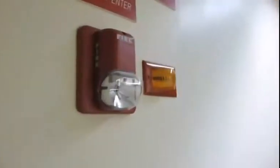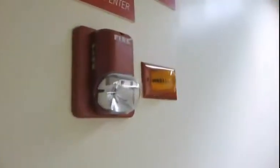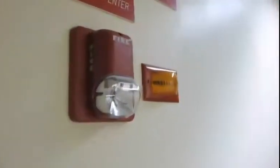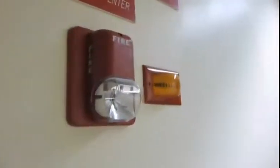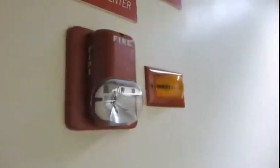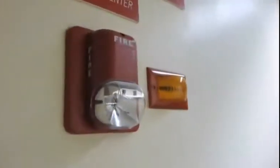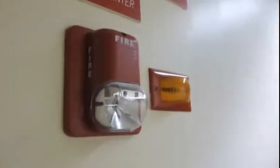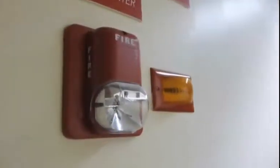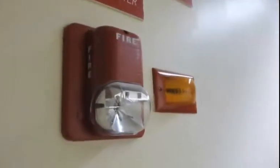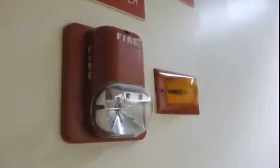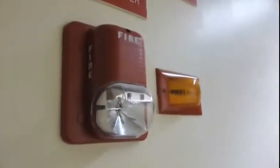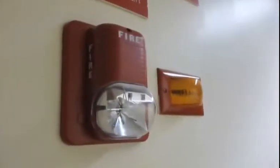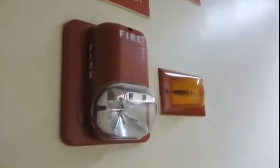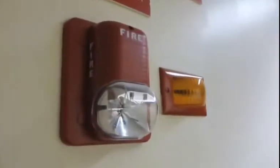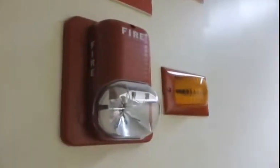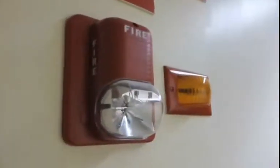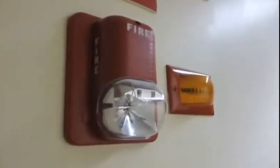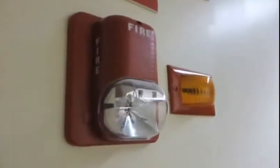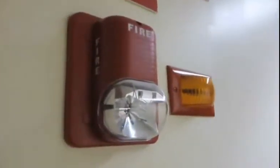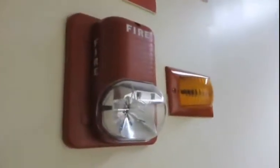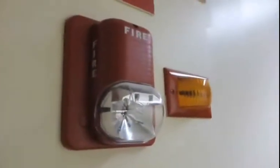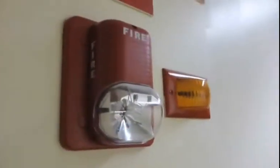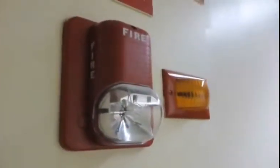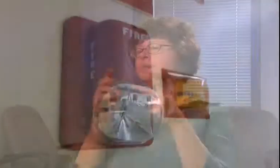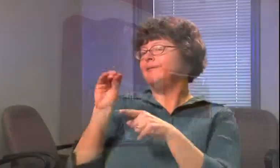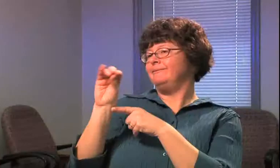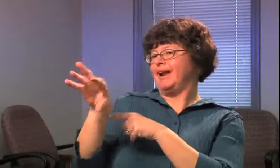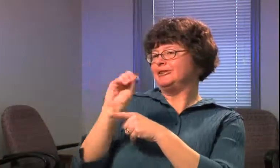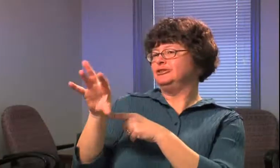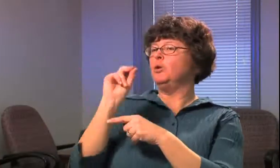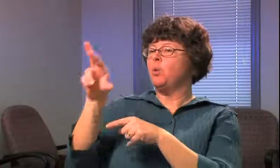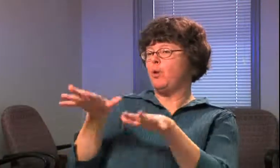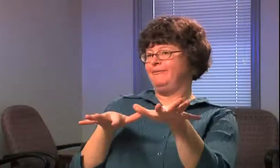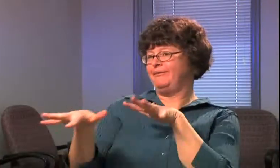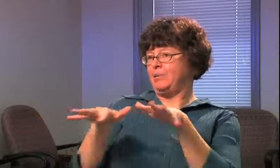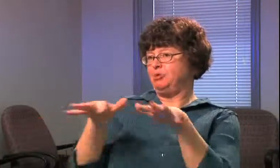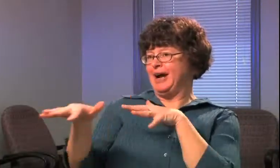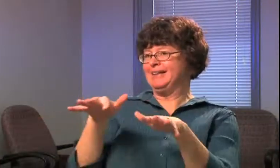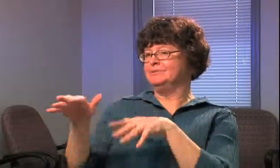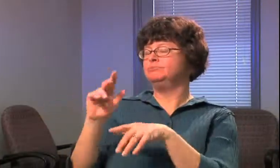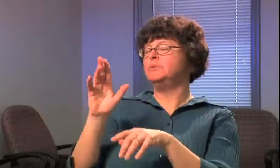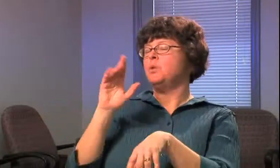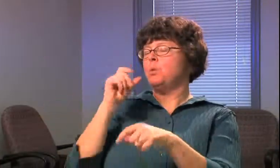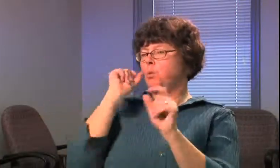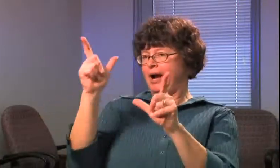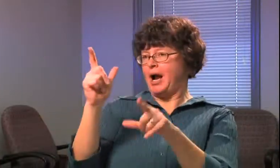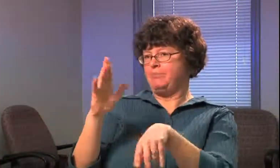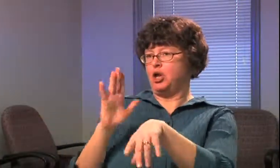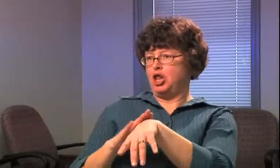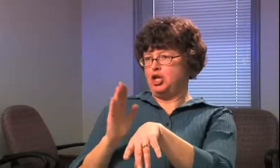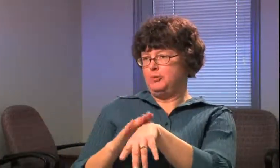THE SHELTER SHOULD HAVE A FLASHING-FIRE-ALARM SYSTEM, FLASHING OR VIBRATING WAKE-UP ALARM,